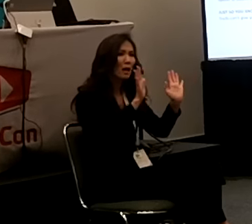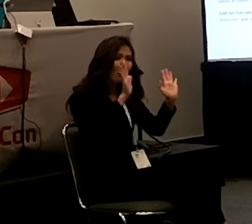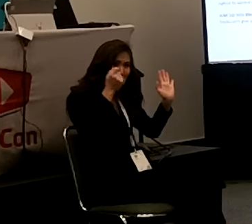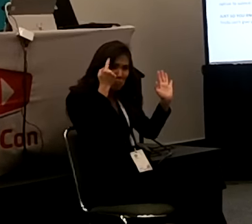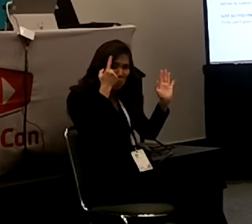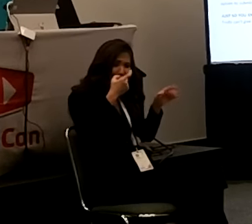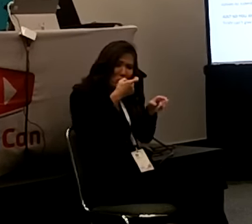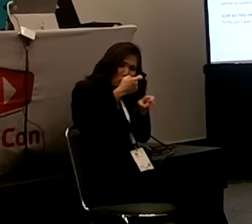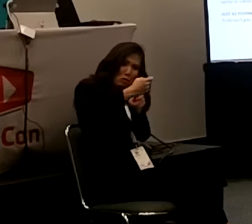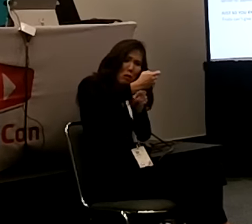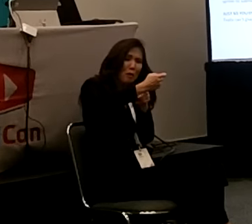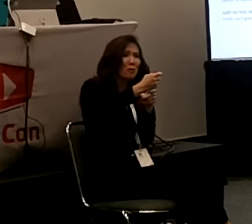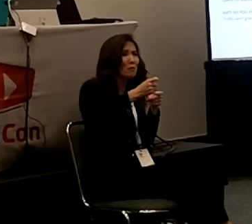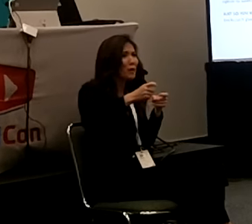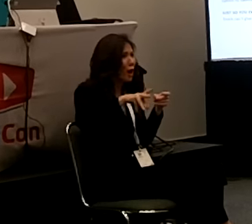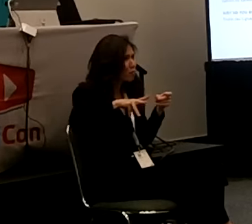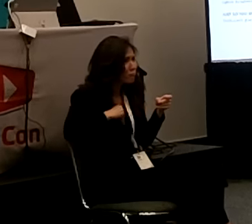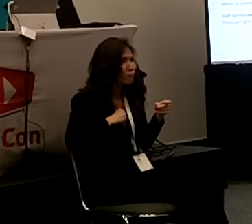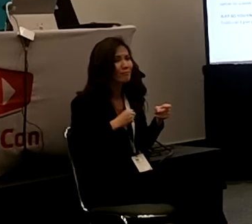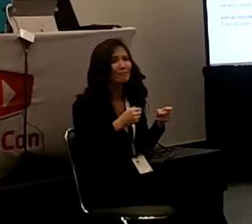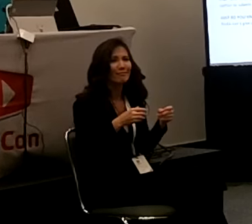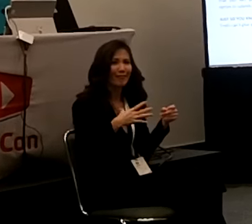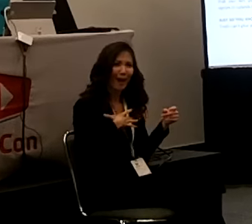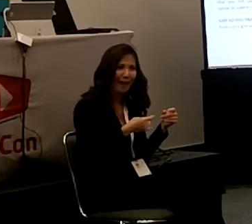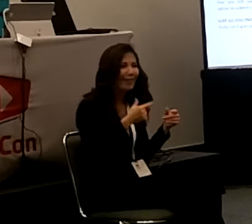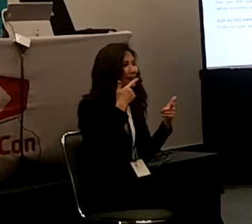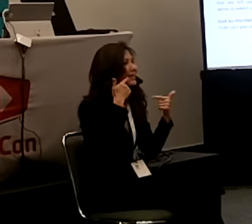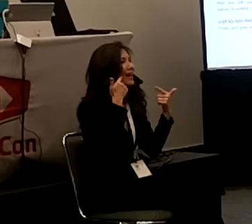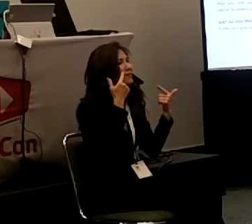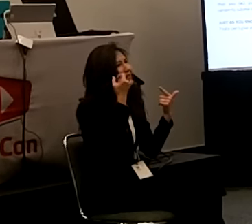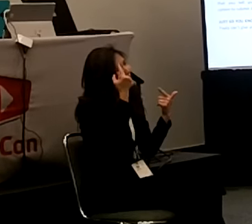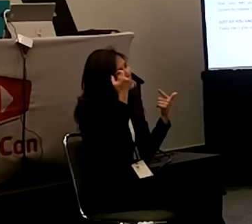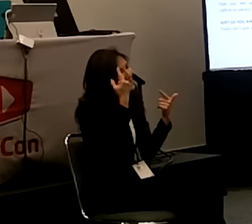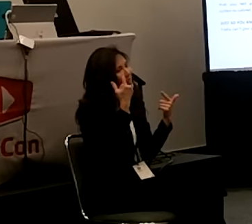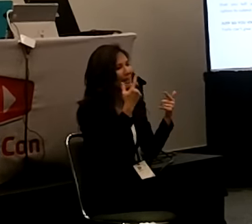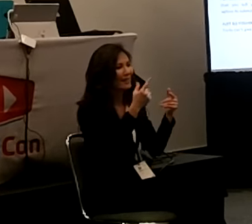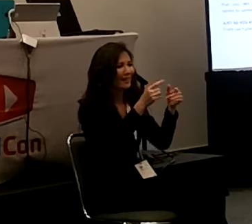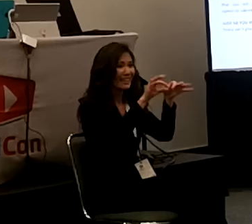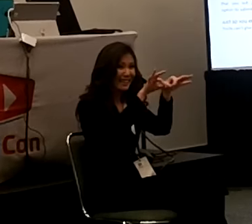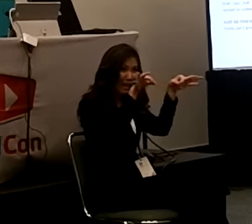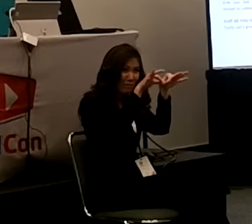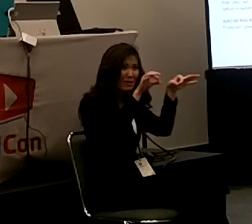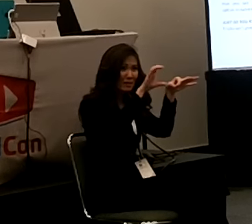Jokes are very funny, it's funny, we like laughing, but the thing about captions is,